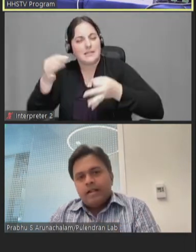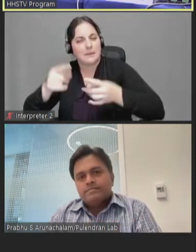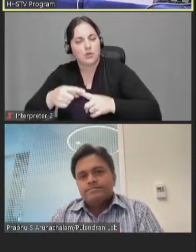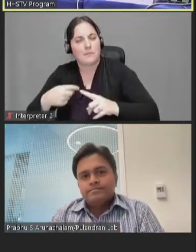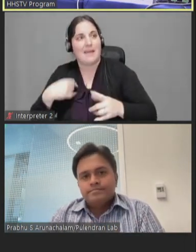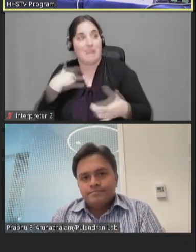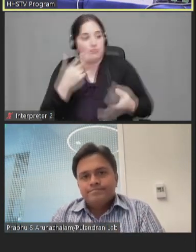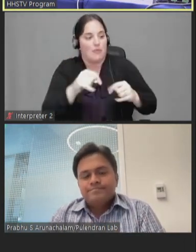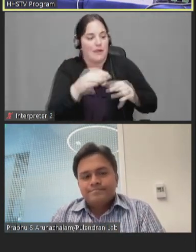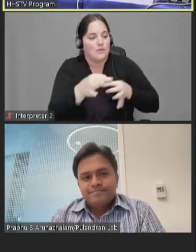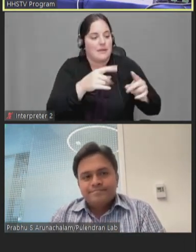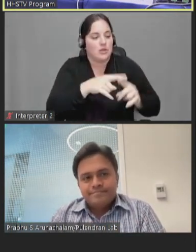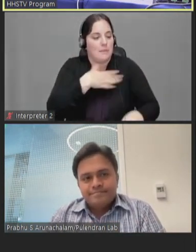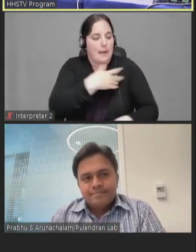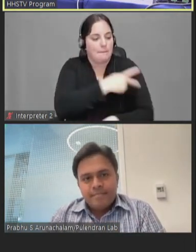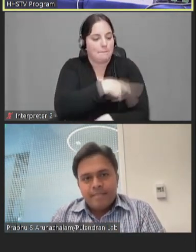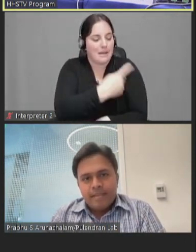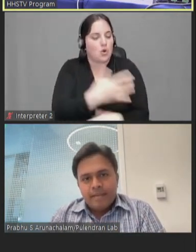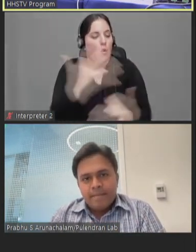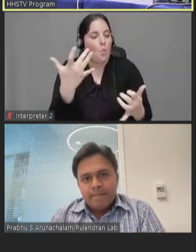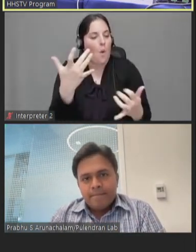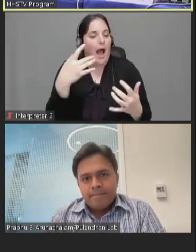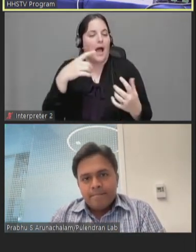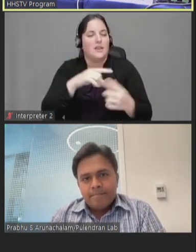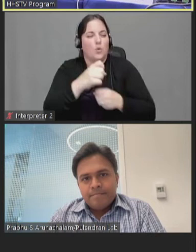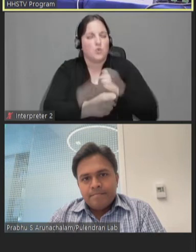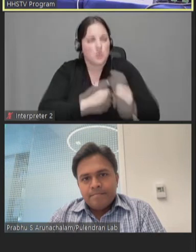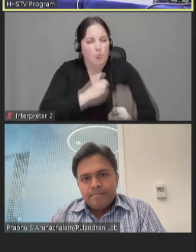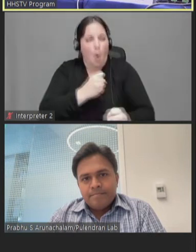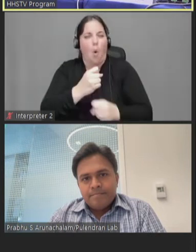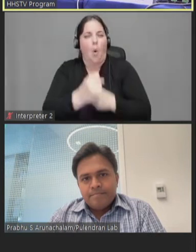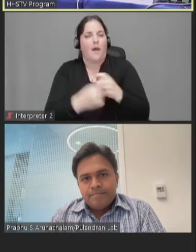why the soreness is actually indicative of the vaccine working, being more effective?